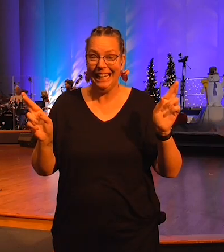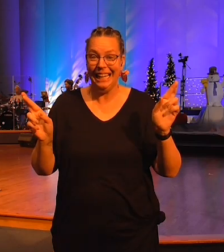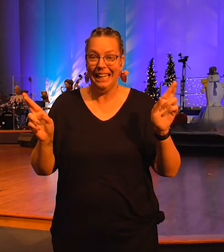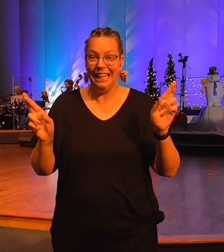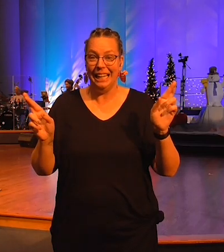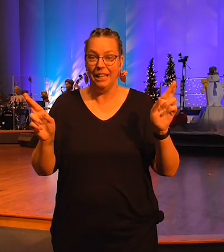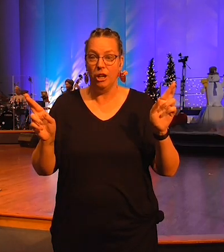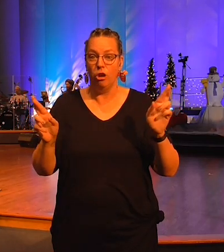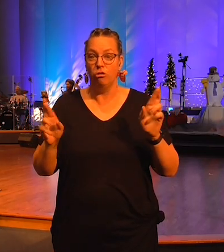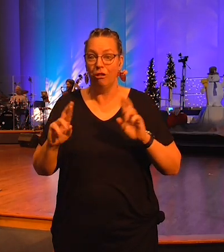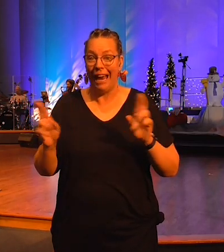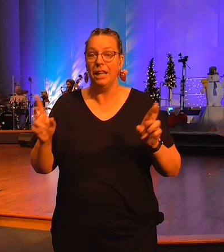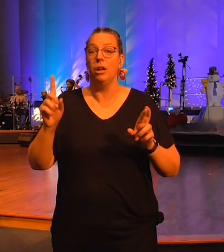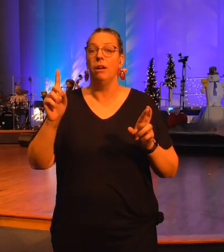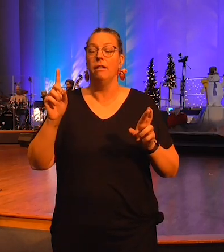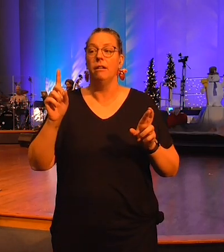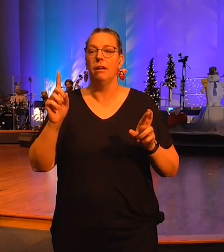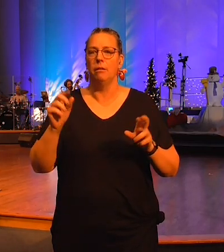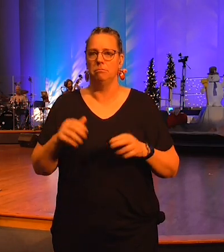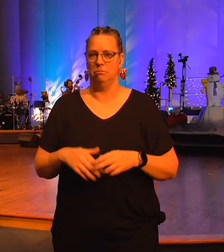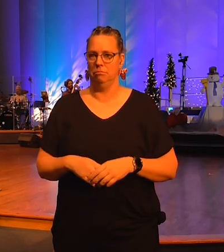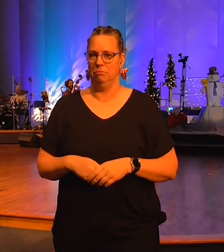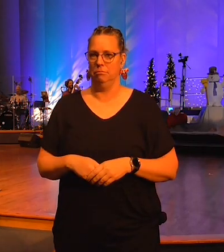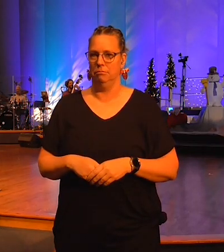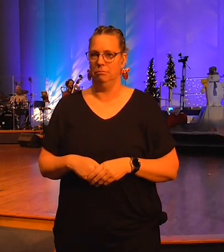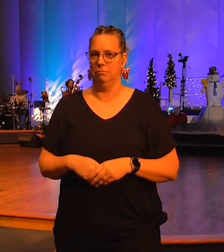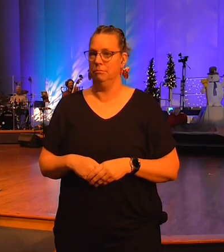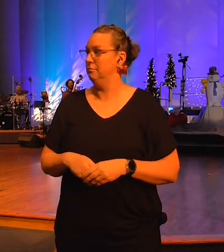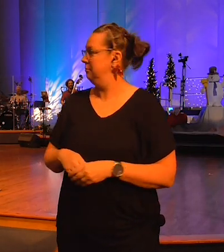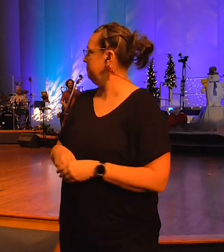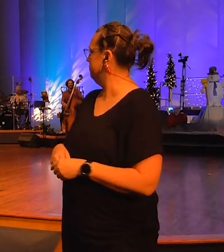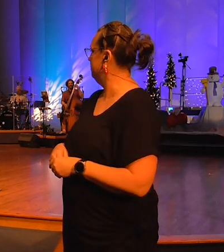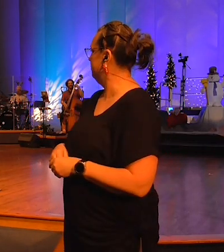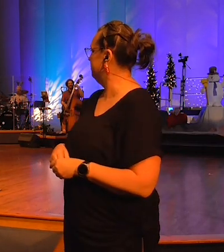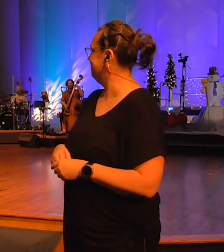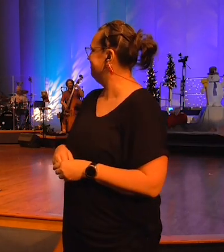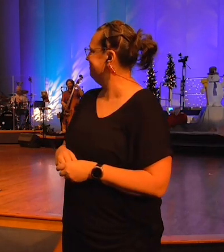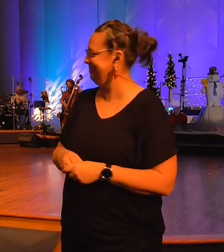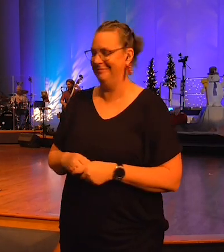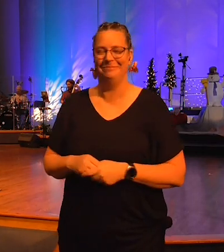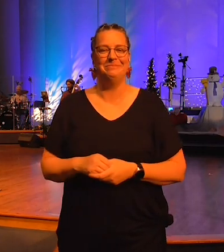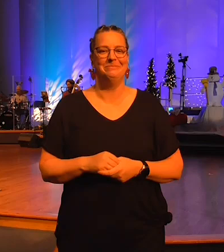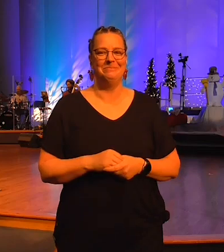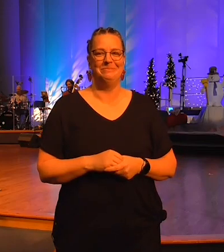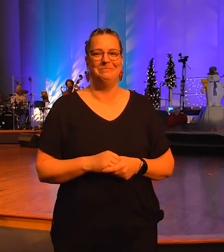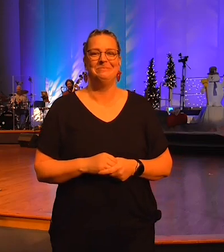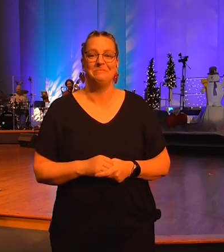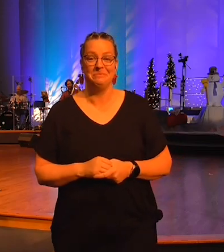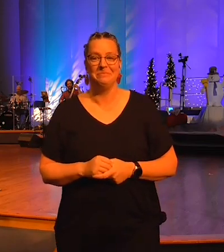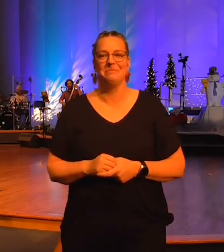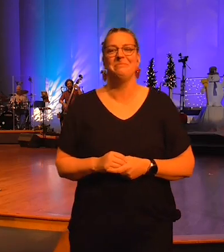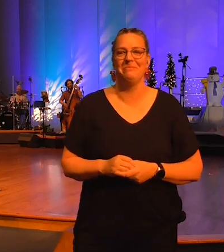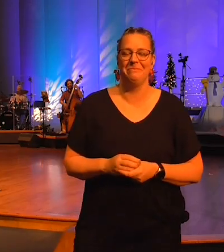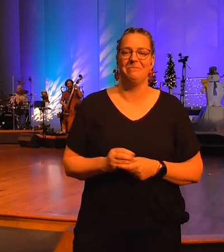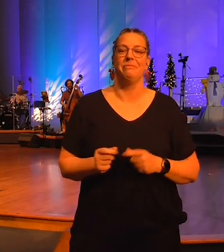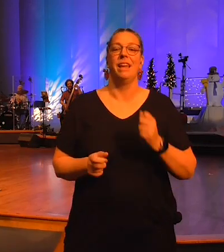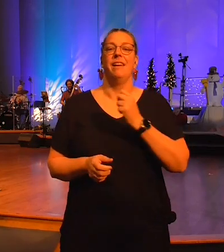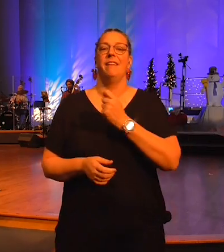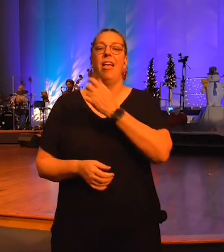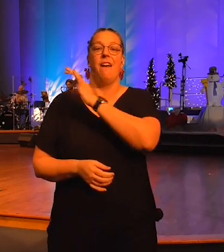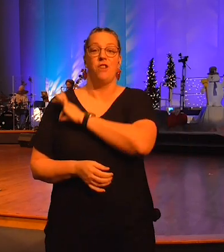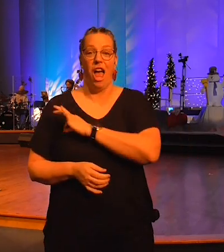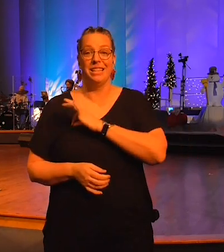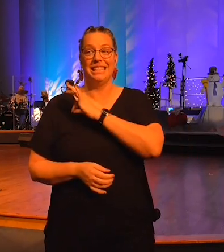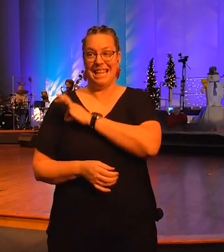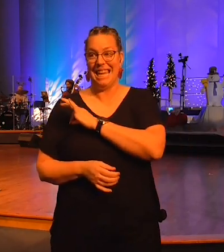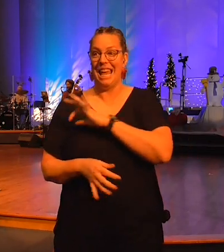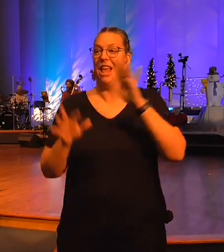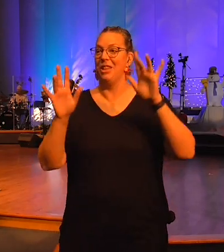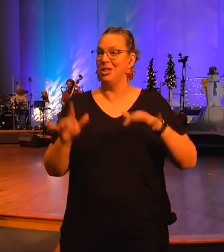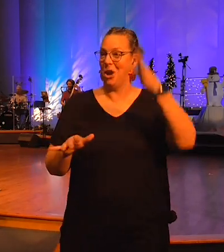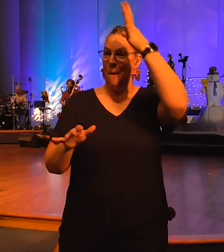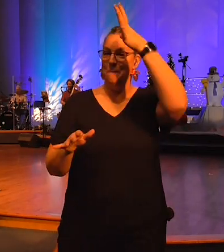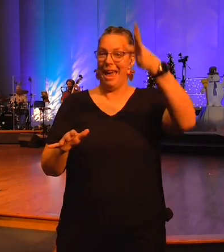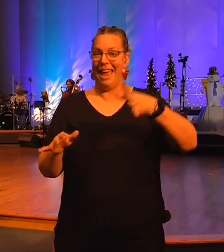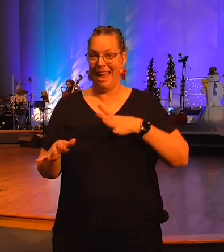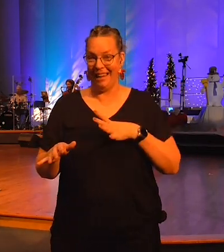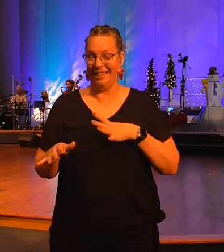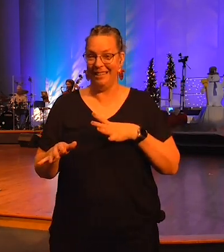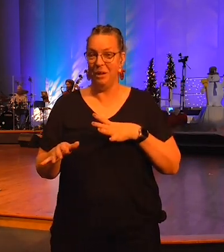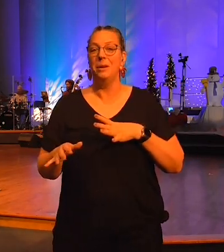okay and I'll see who's got it all right are you ready let's count Rob in ready hit